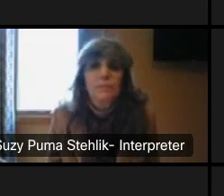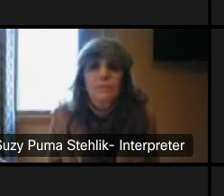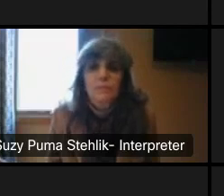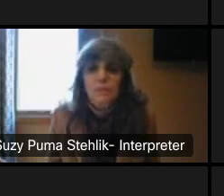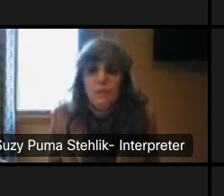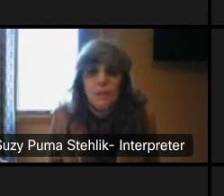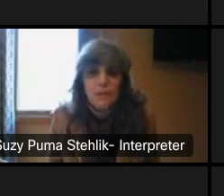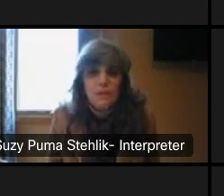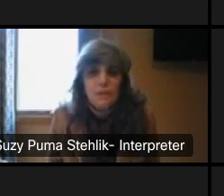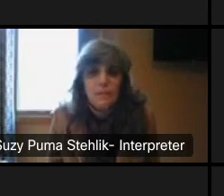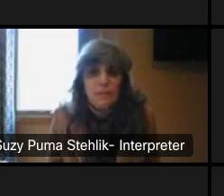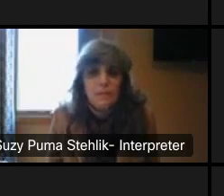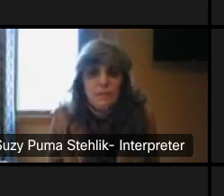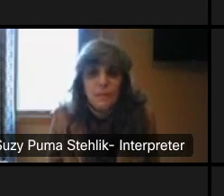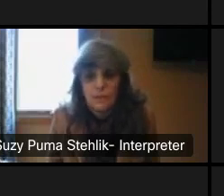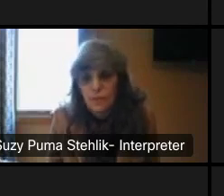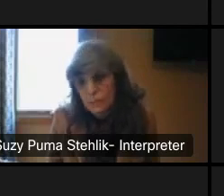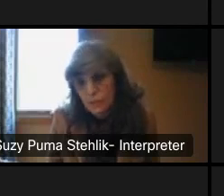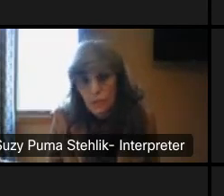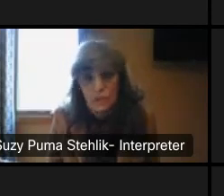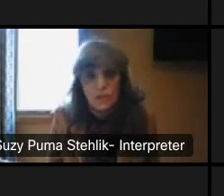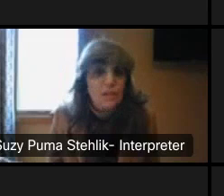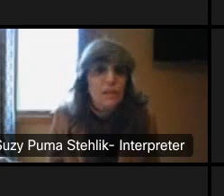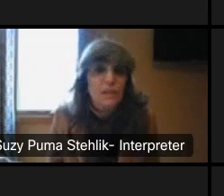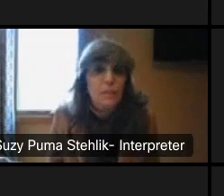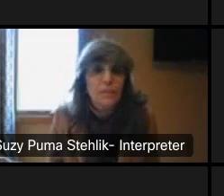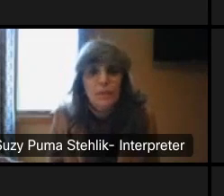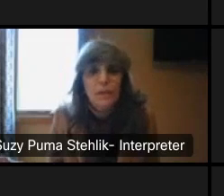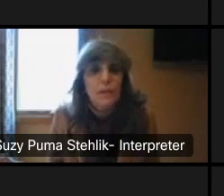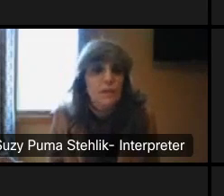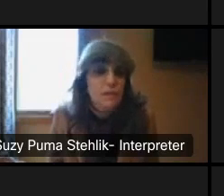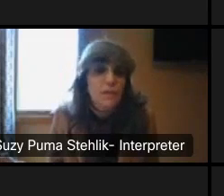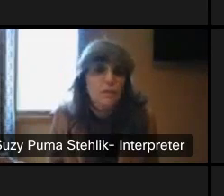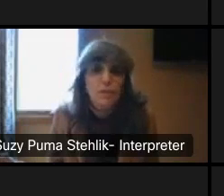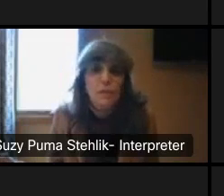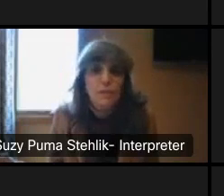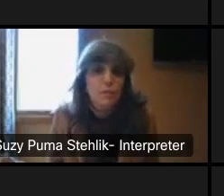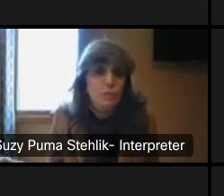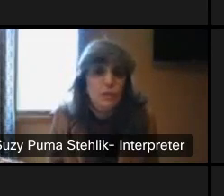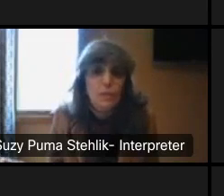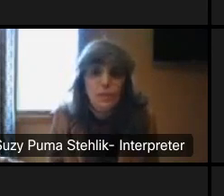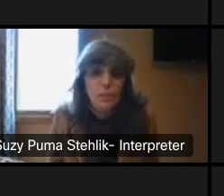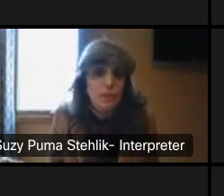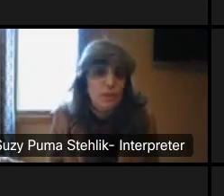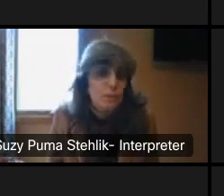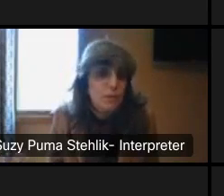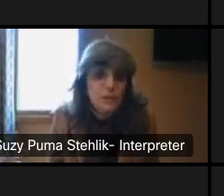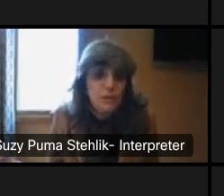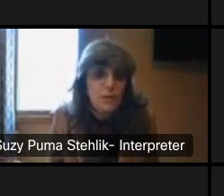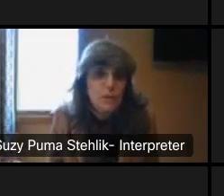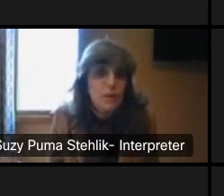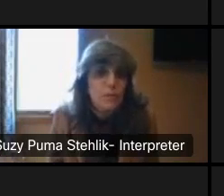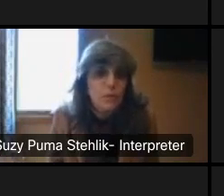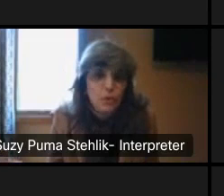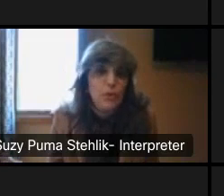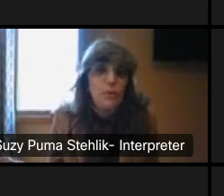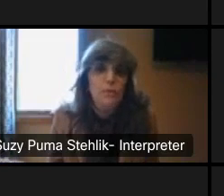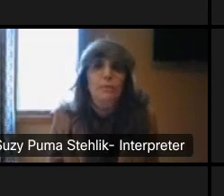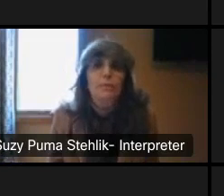Because we're getting feedback, mature, real.